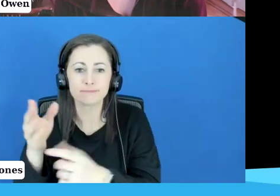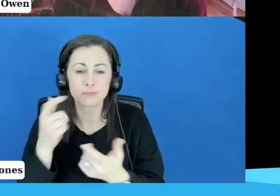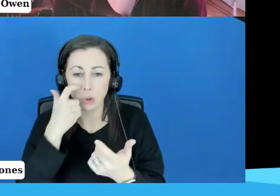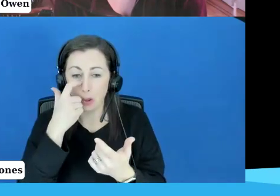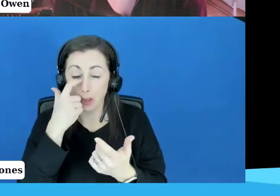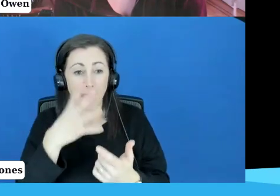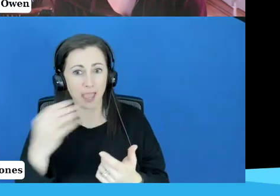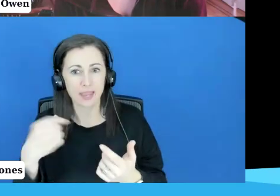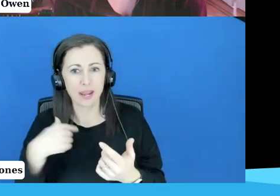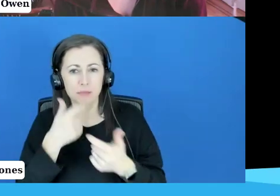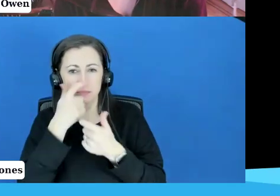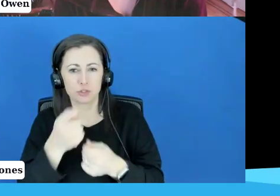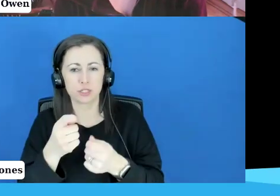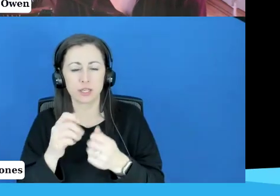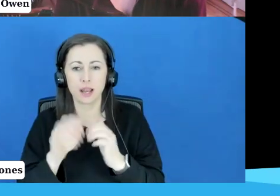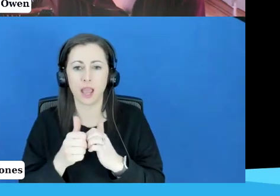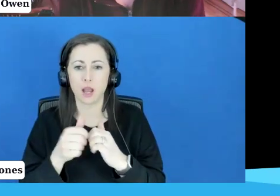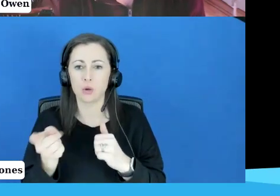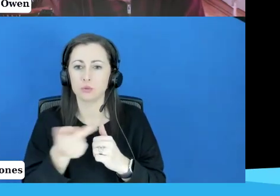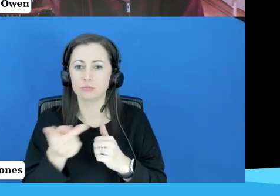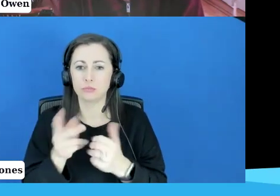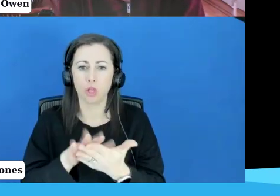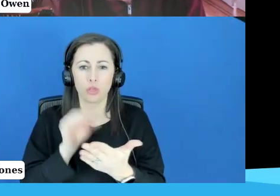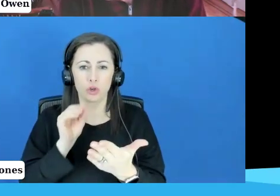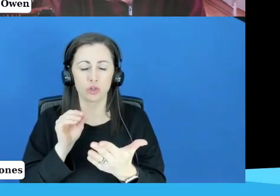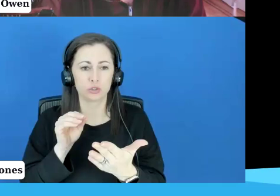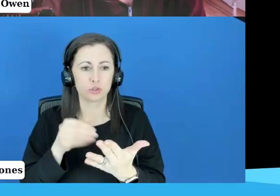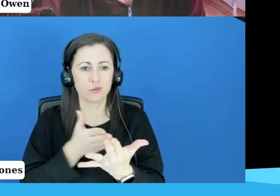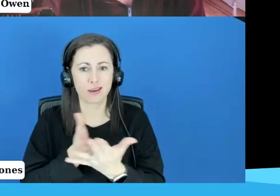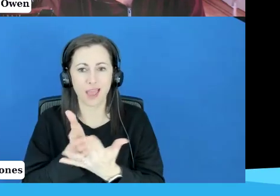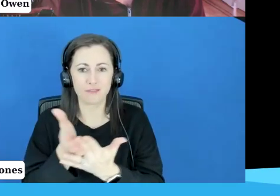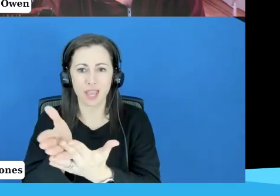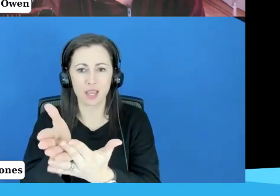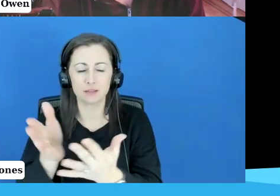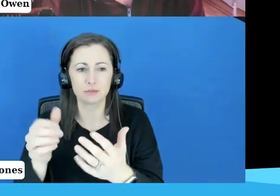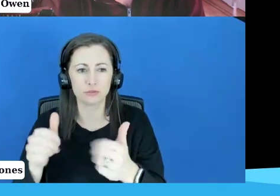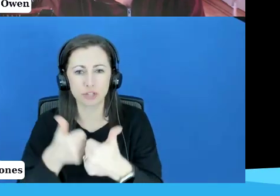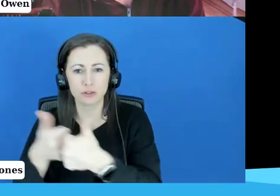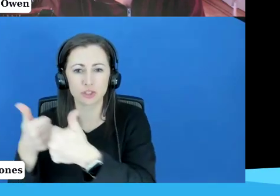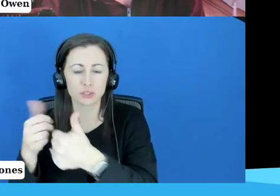specific ways you've learned to navigate these challenges or differences.